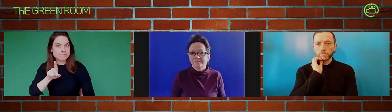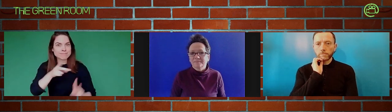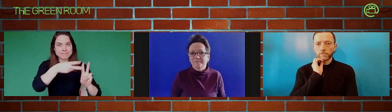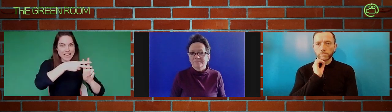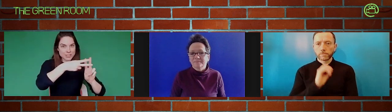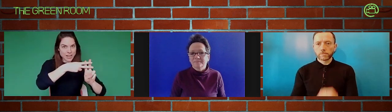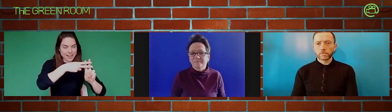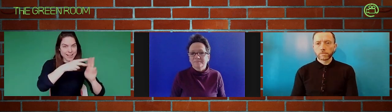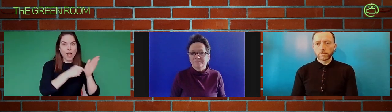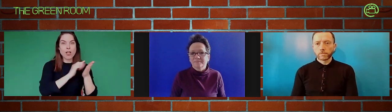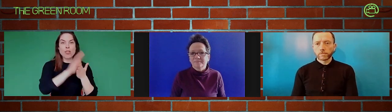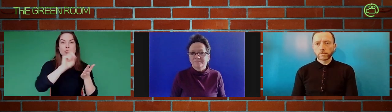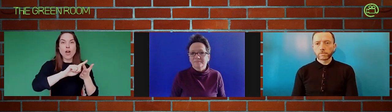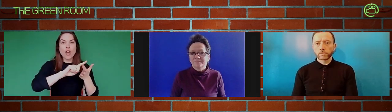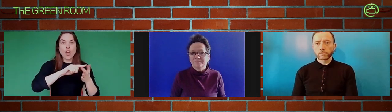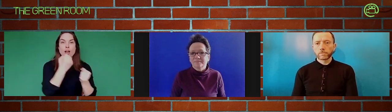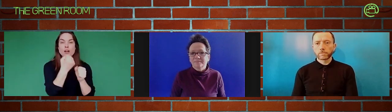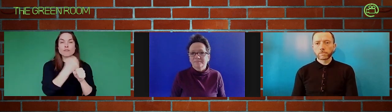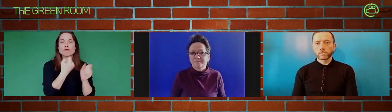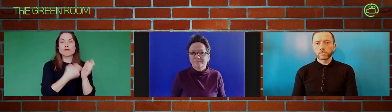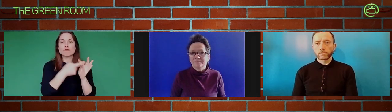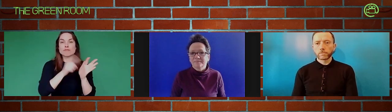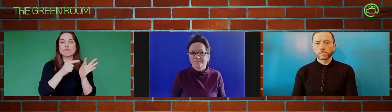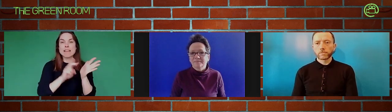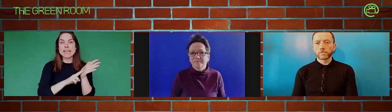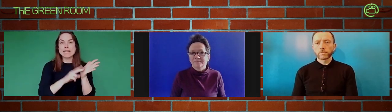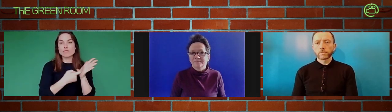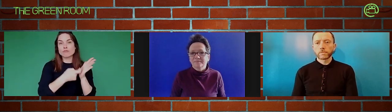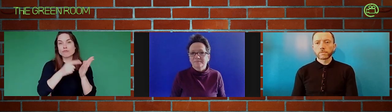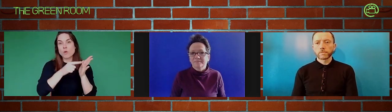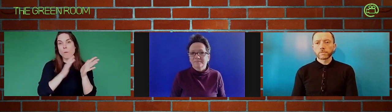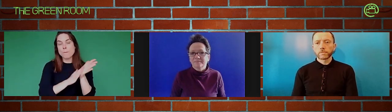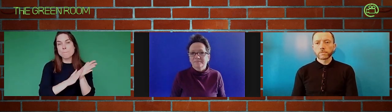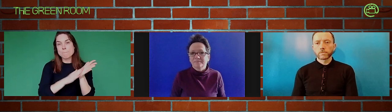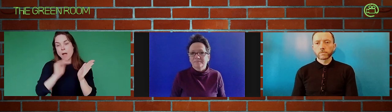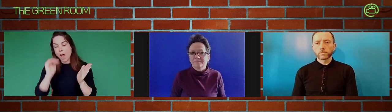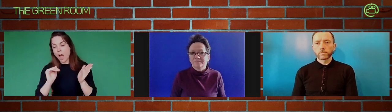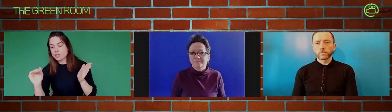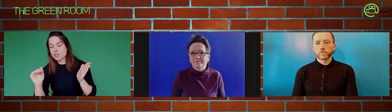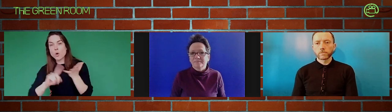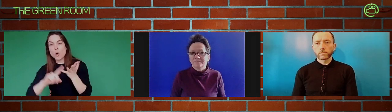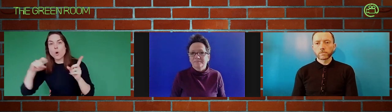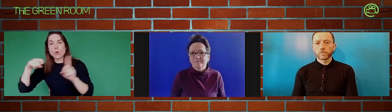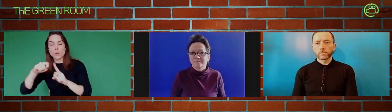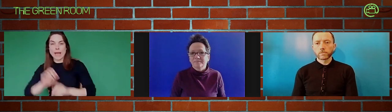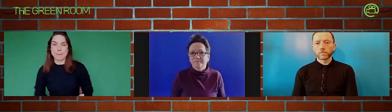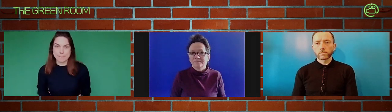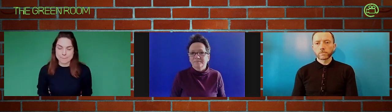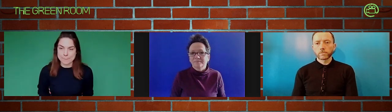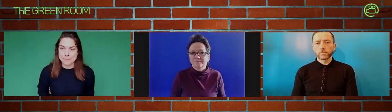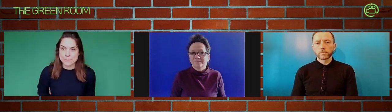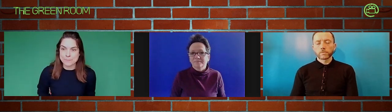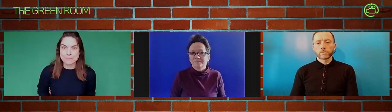#thegreenroom_UK. So this week I'm very excited